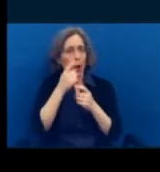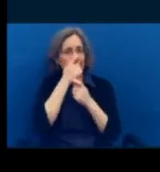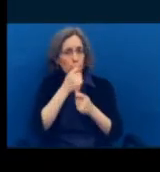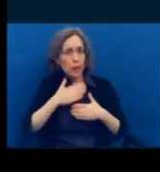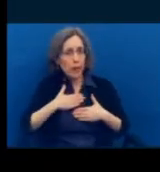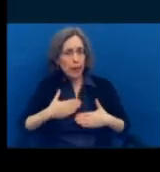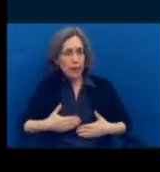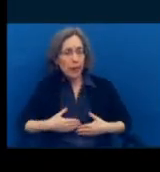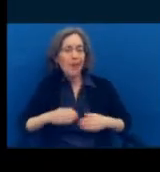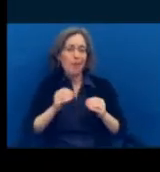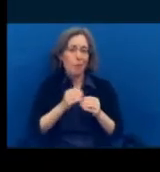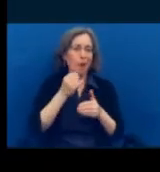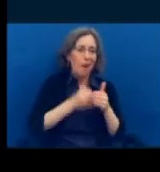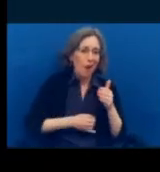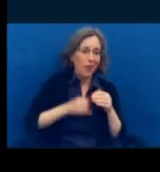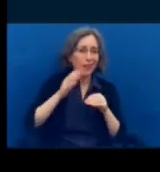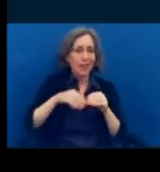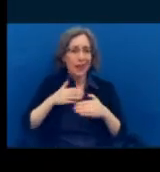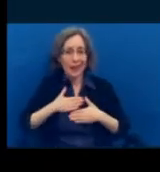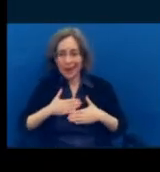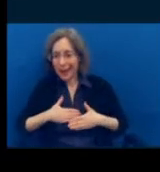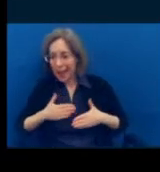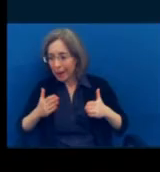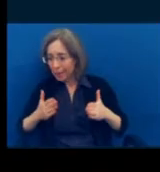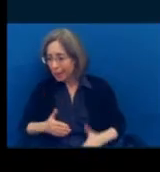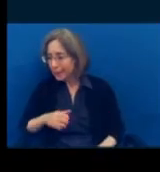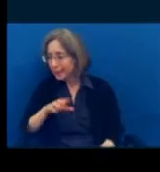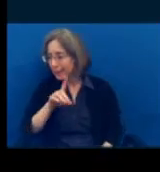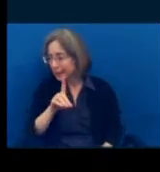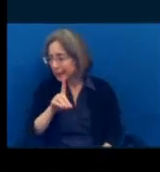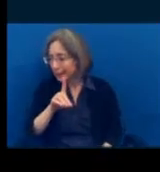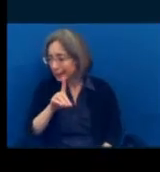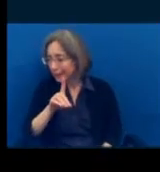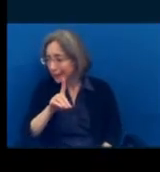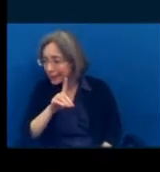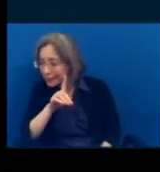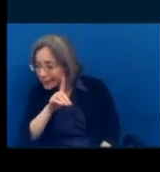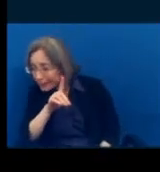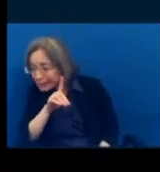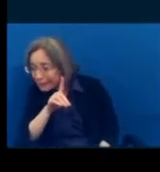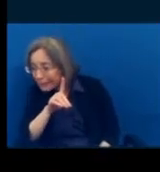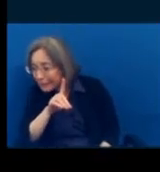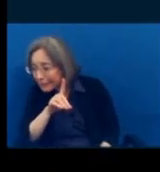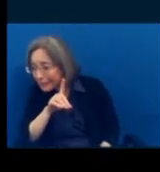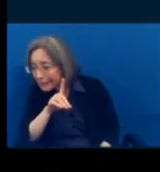ANATOMY WAS [INDISCERNIBLE]. HIS IMAGES ARE HAUNTINGLY